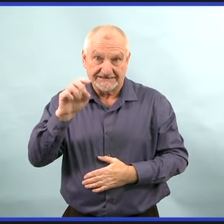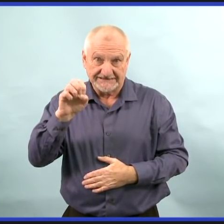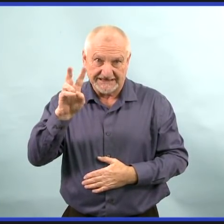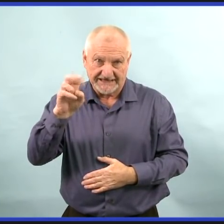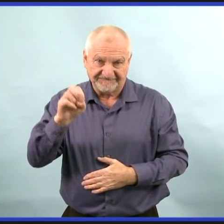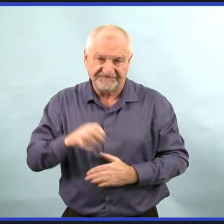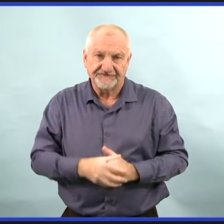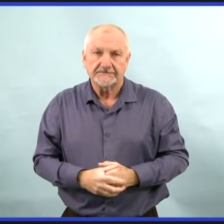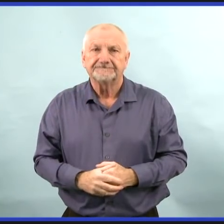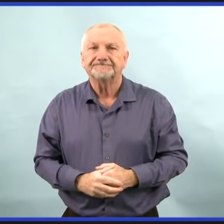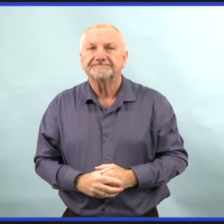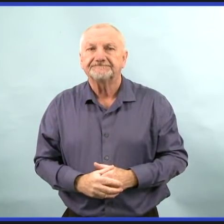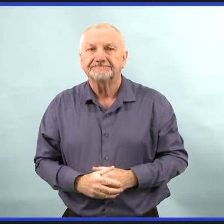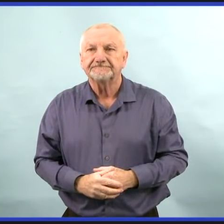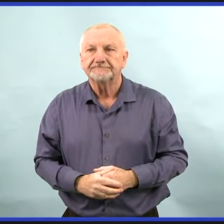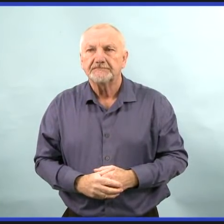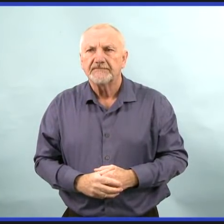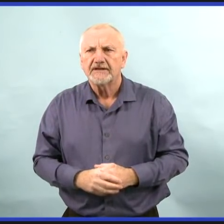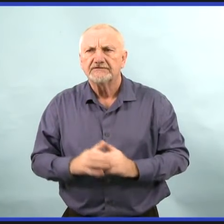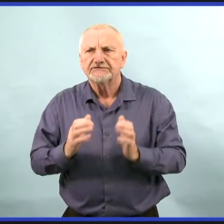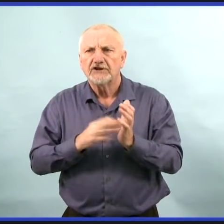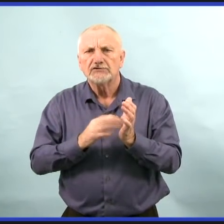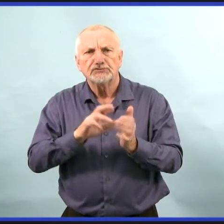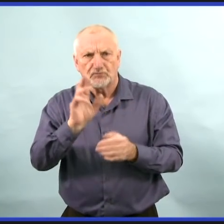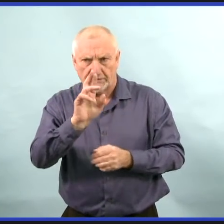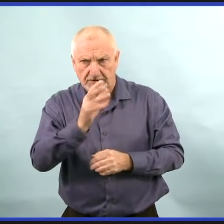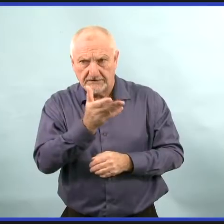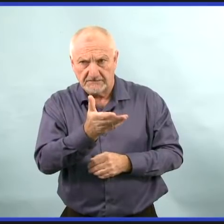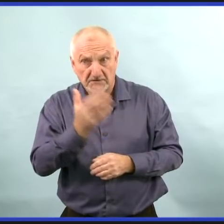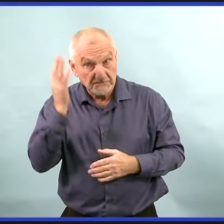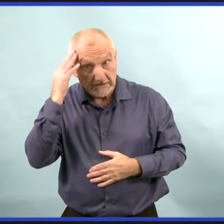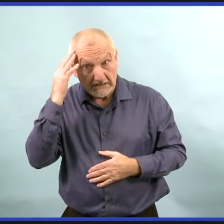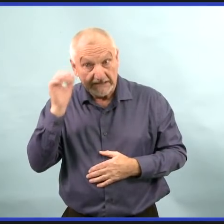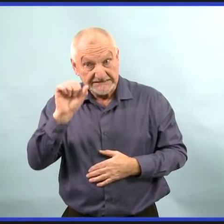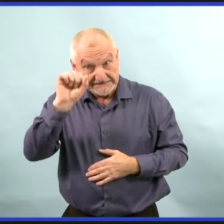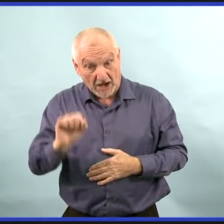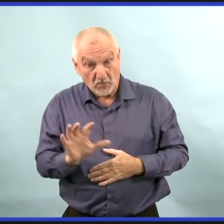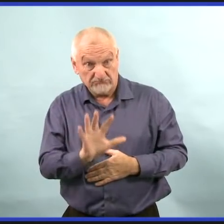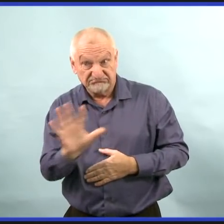continue to show that the southern health region is uh continues to be overrepresented